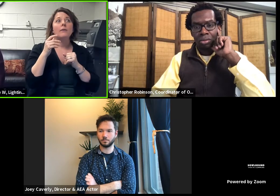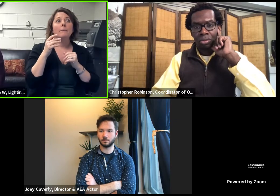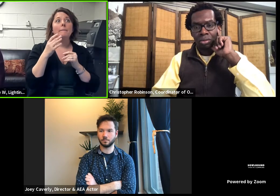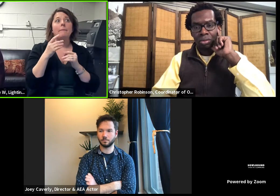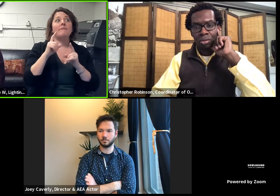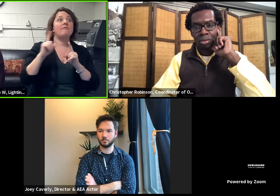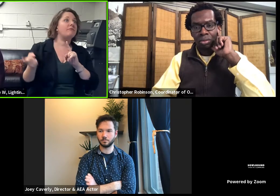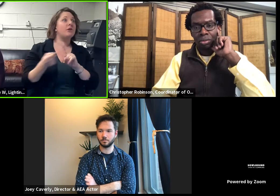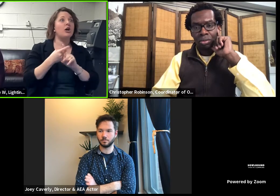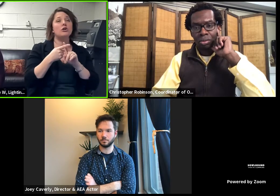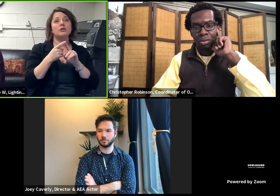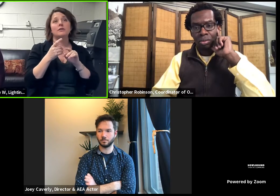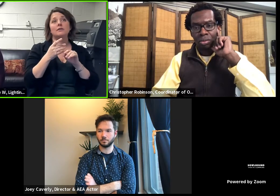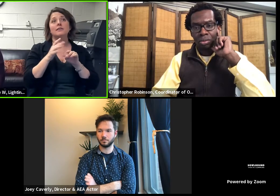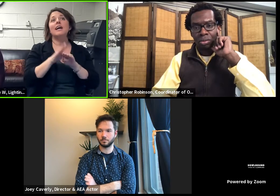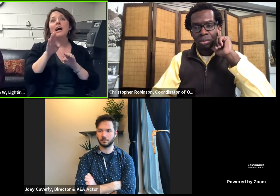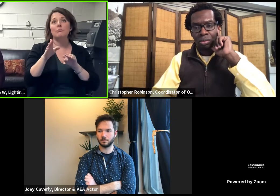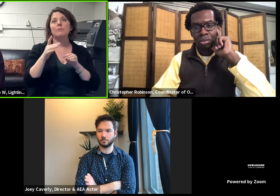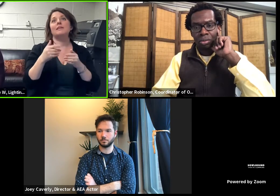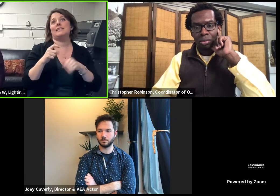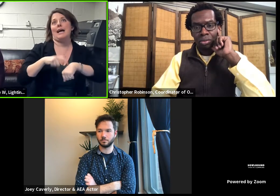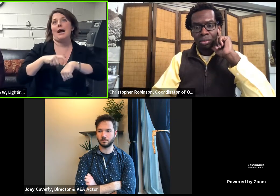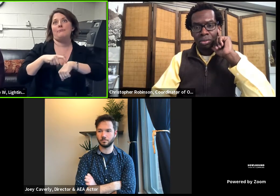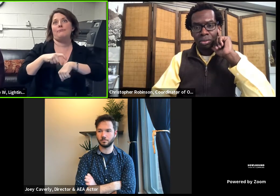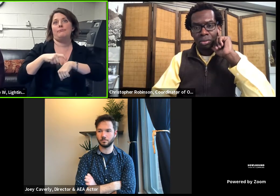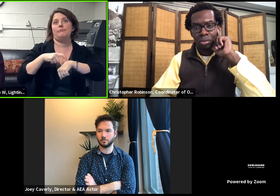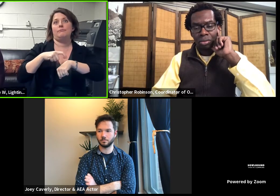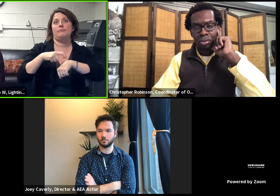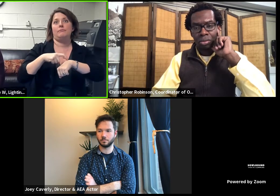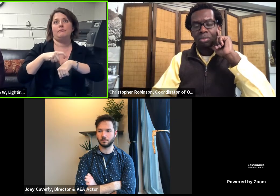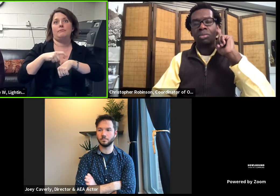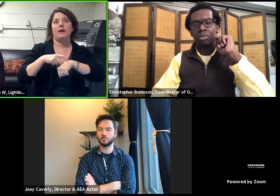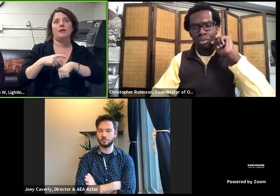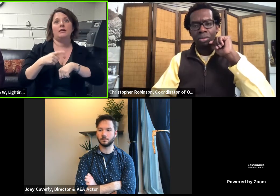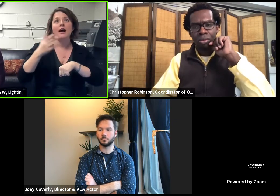So the first step is about time.